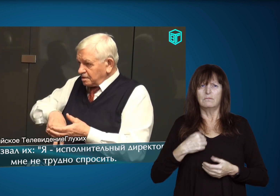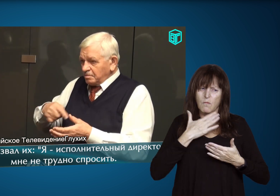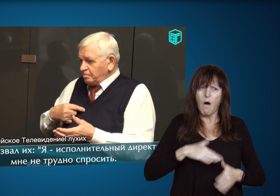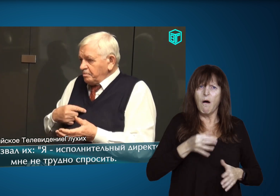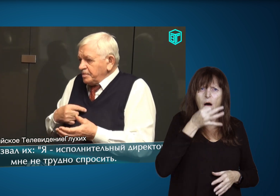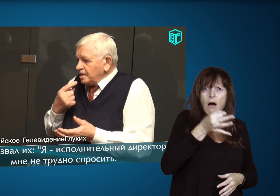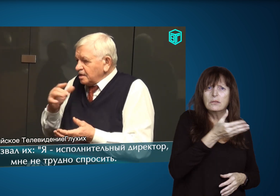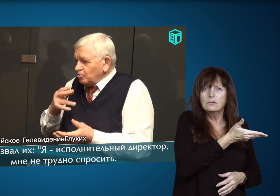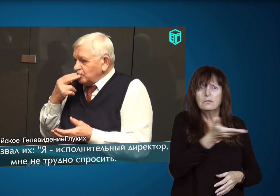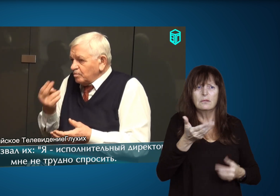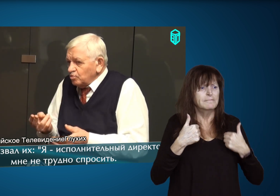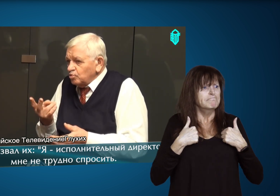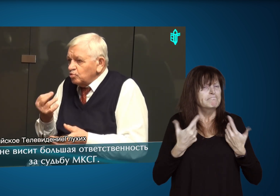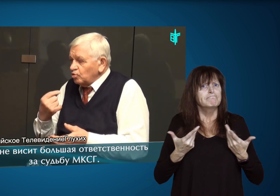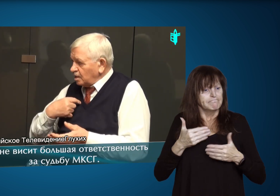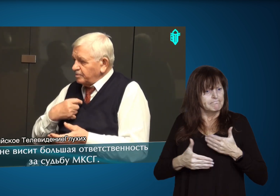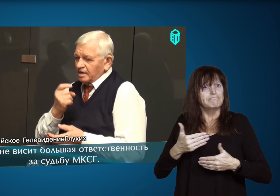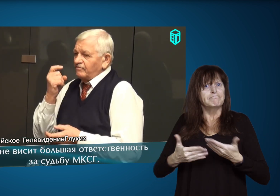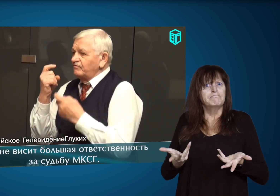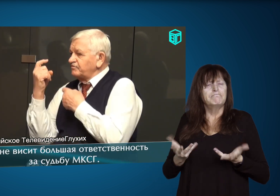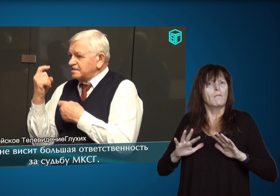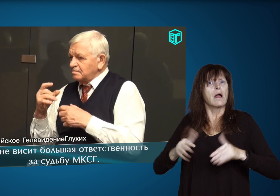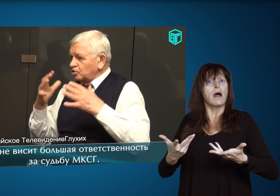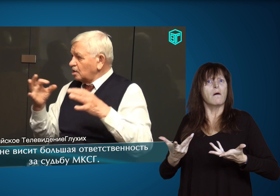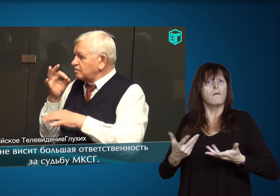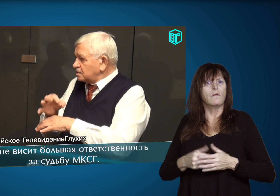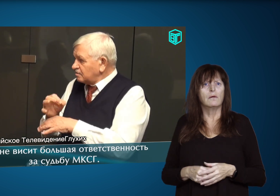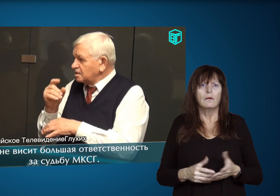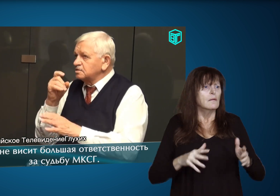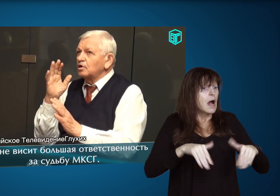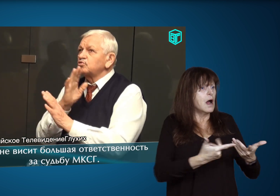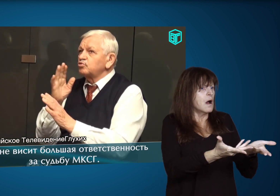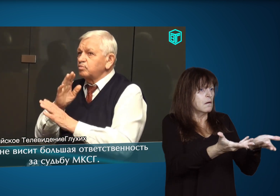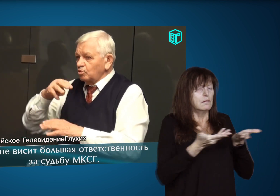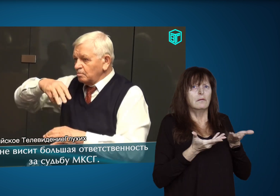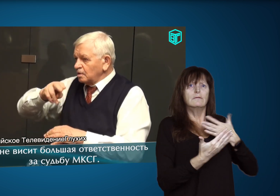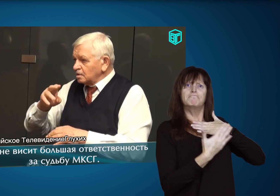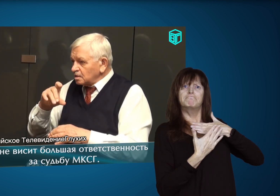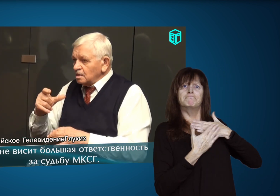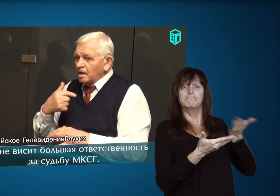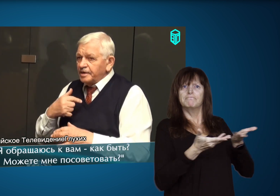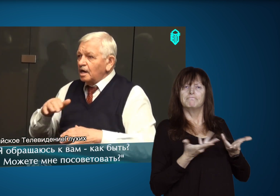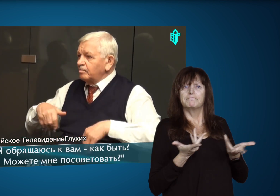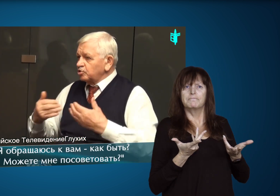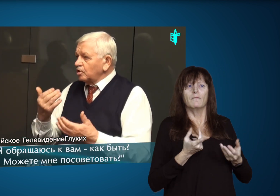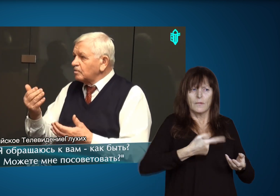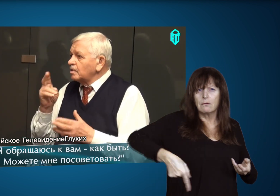I want to ask you, what should I do? What could you advise me?"